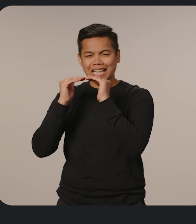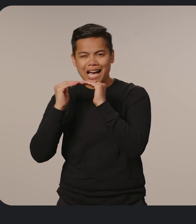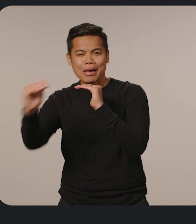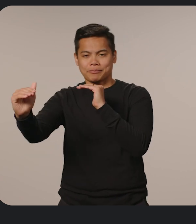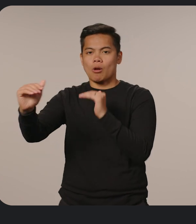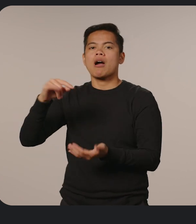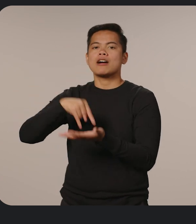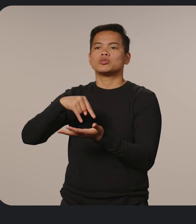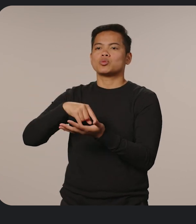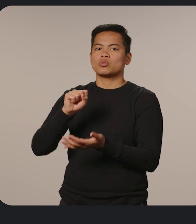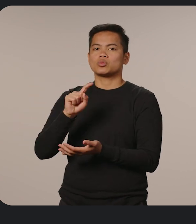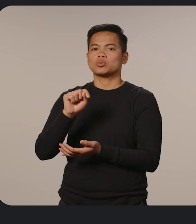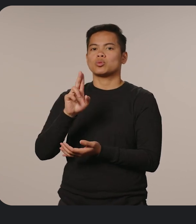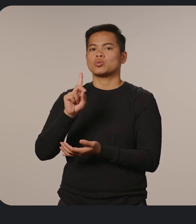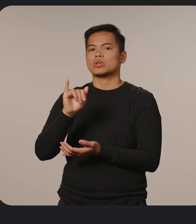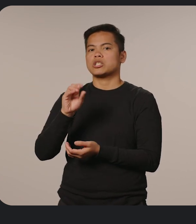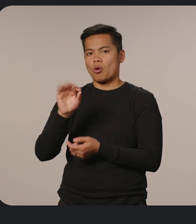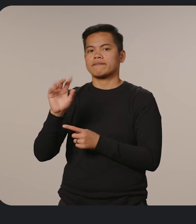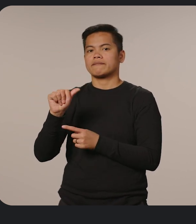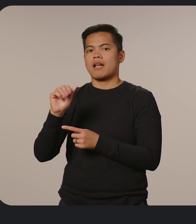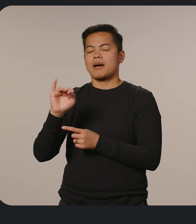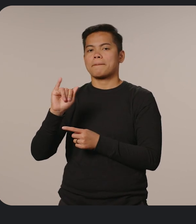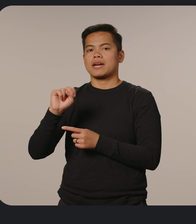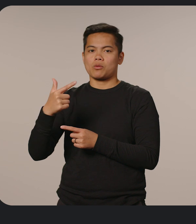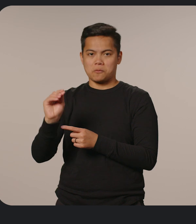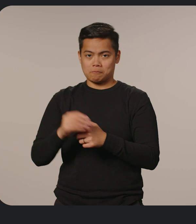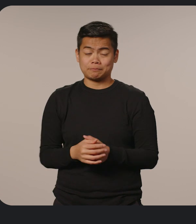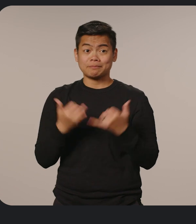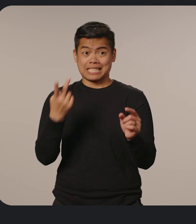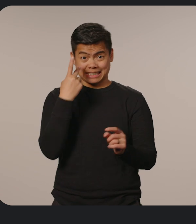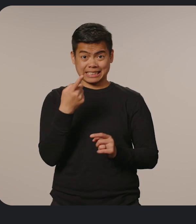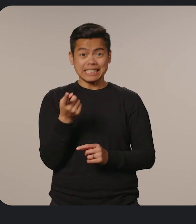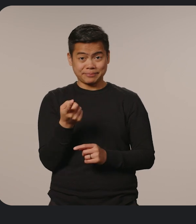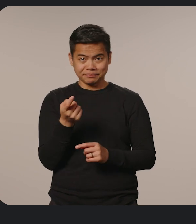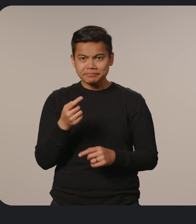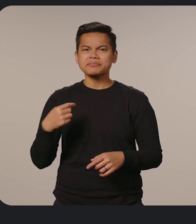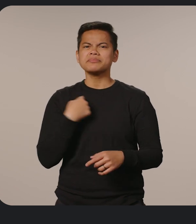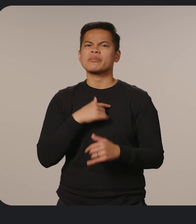channel of Android Studio flamingo